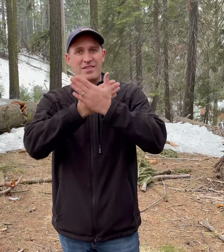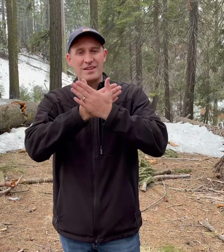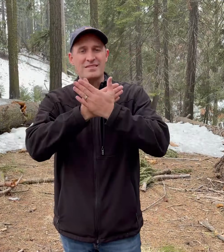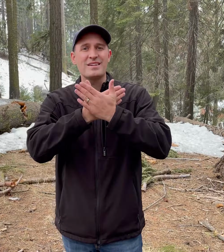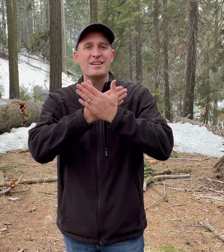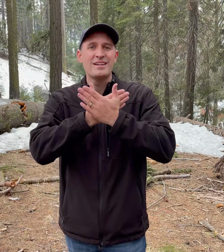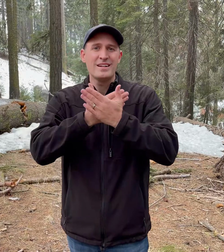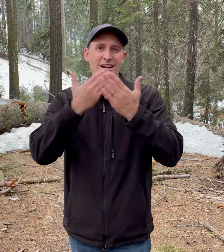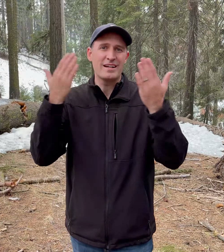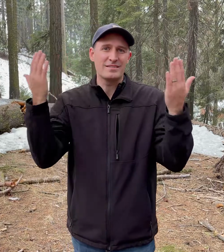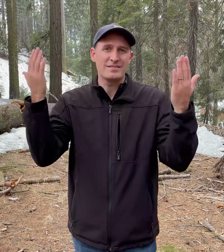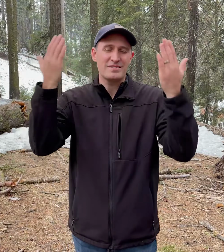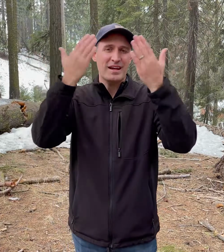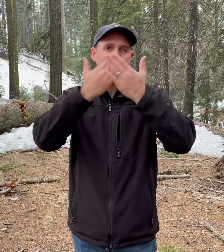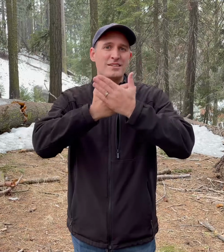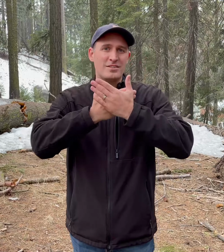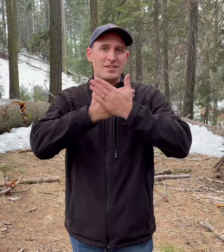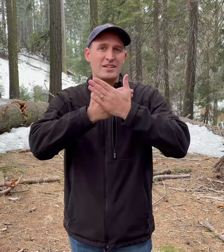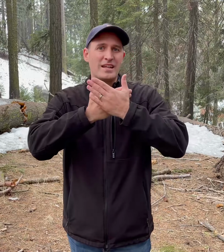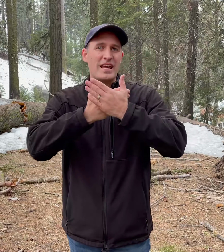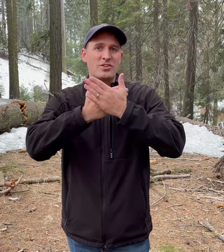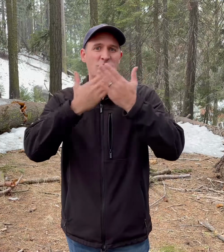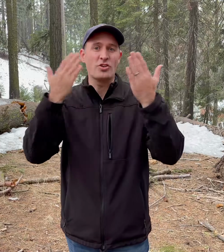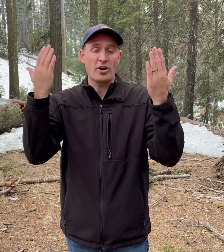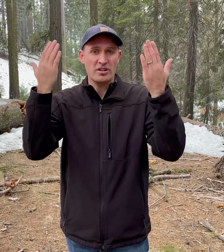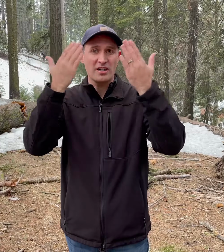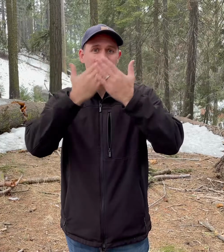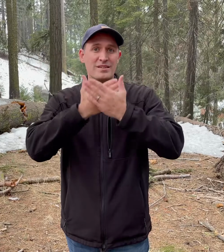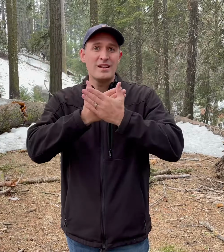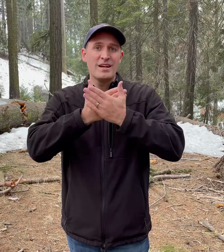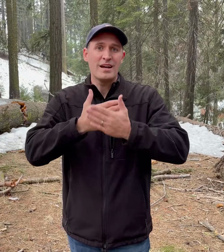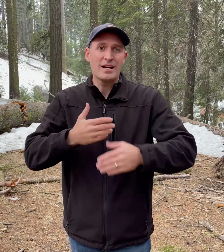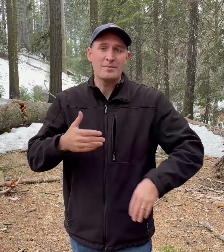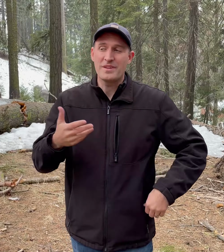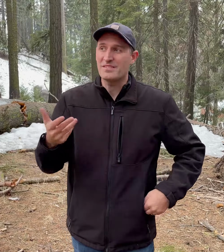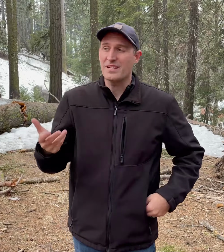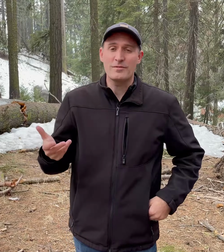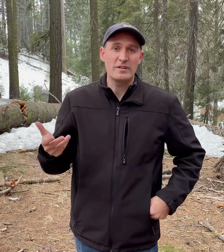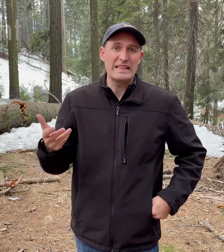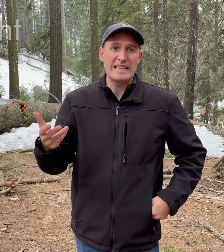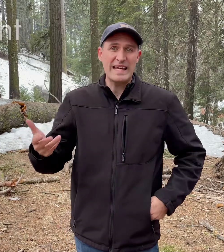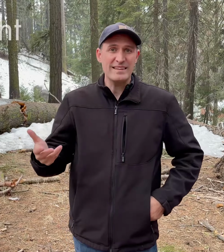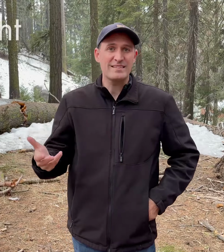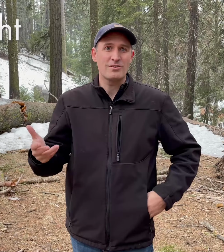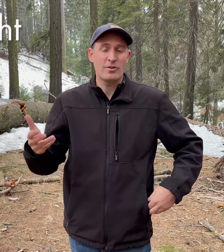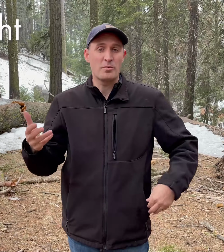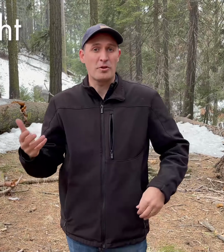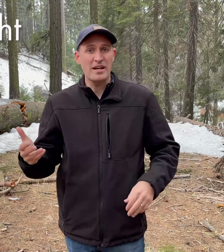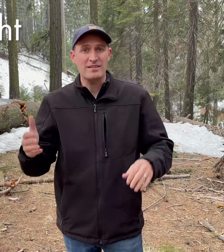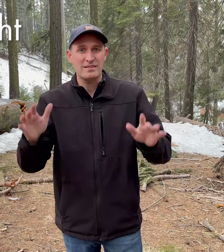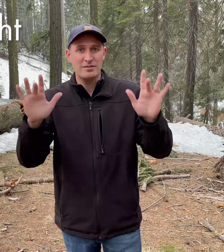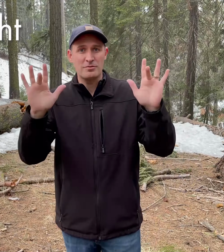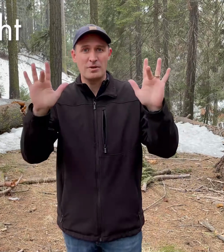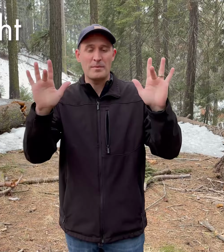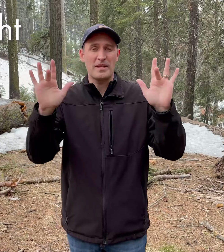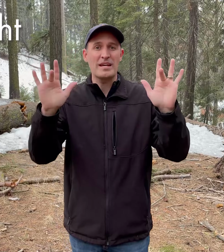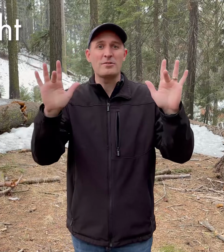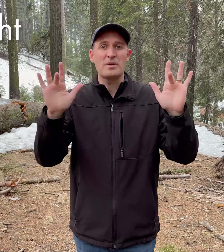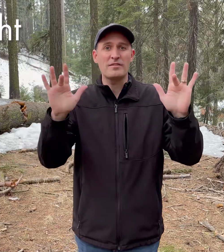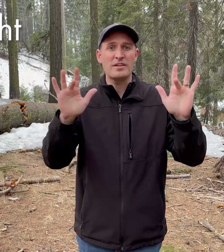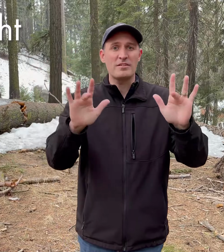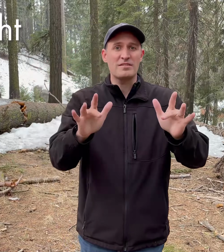this uh sign to indicate darkness the sign for light or bright you bend down your middle fingers